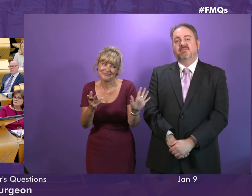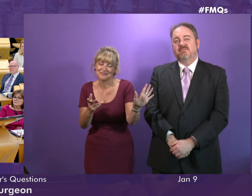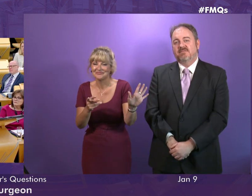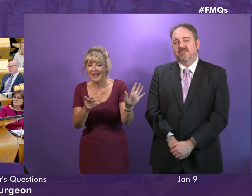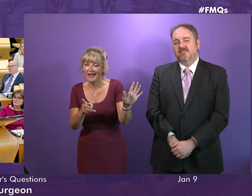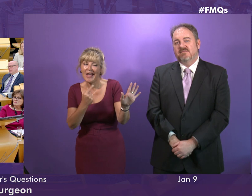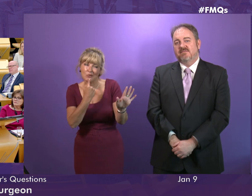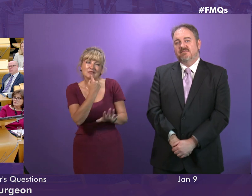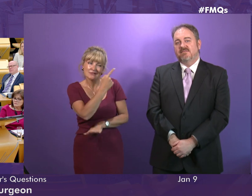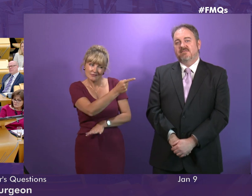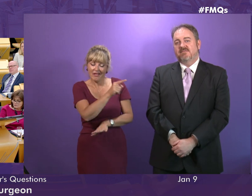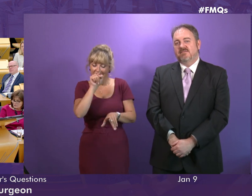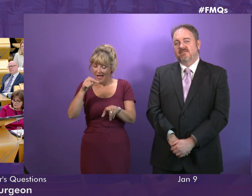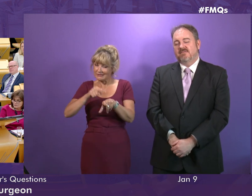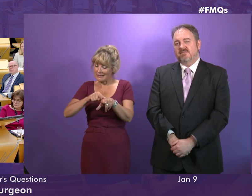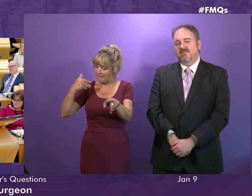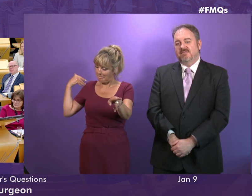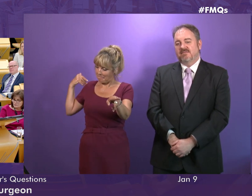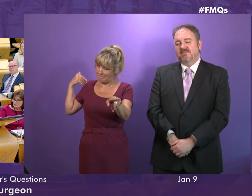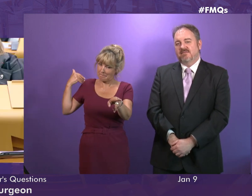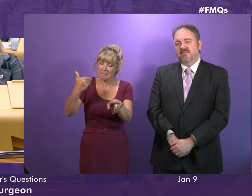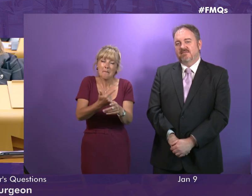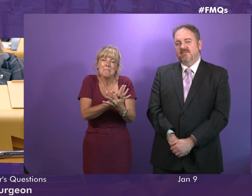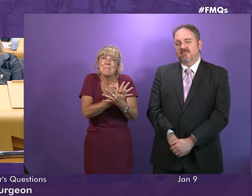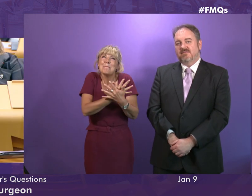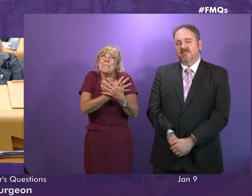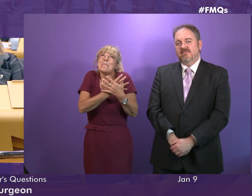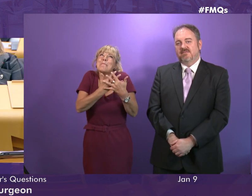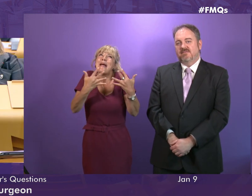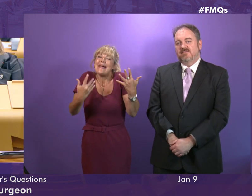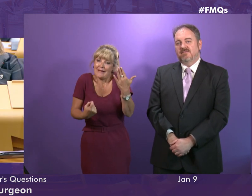there have been many opportunities for the people of Glasgow to make known their views